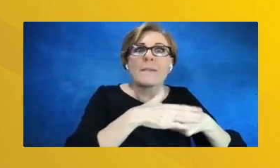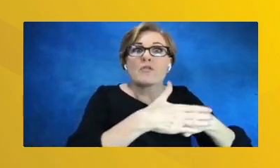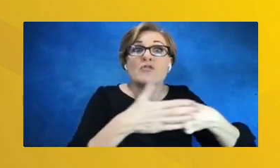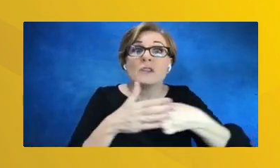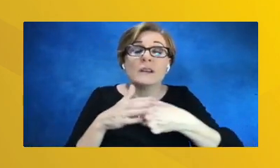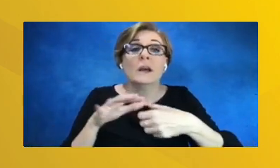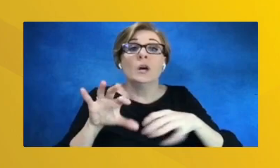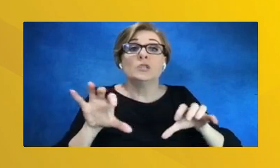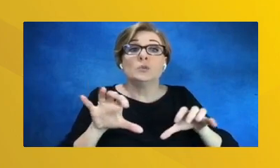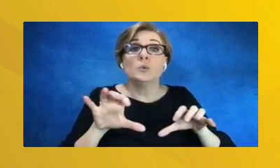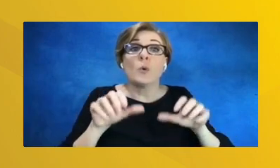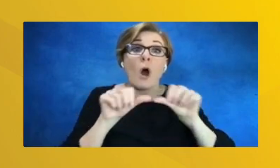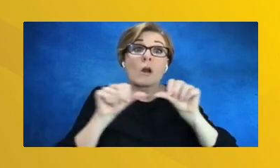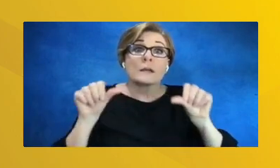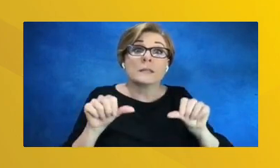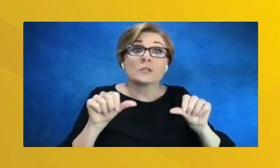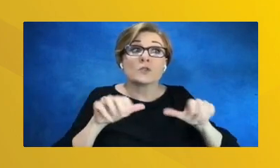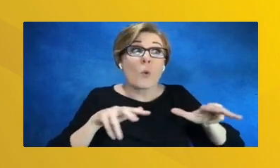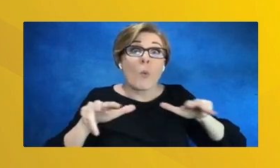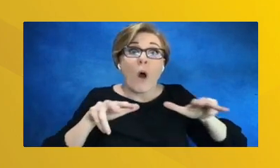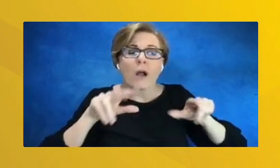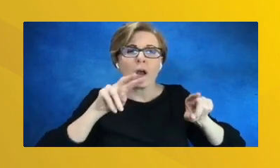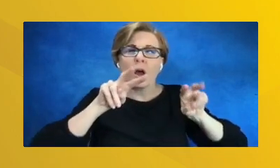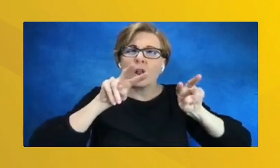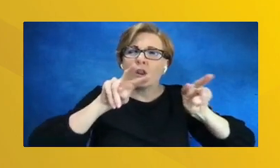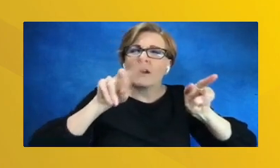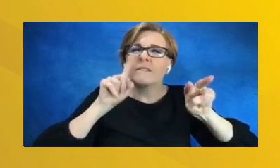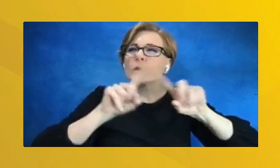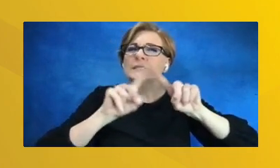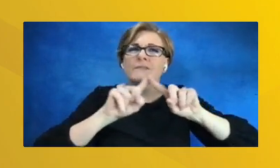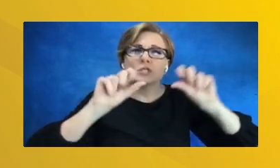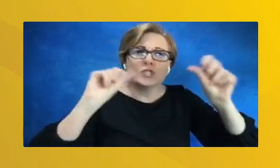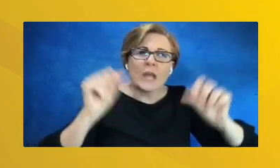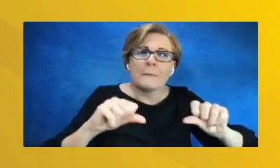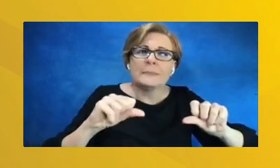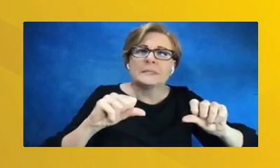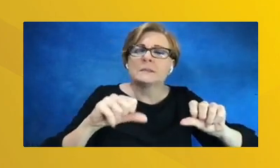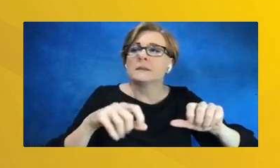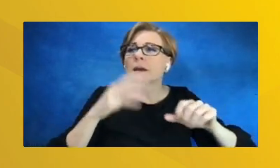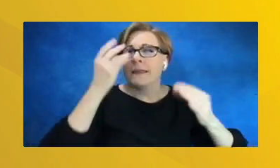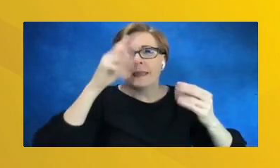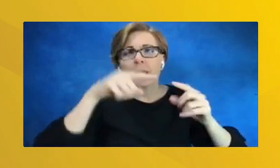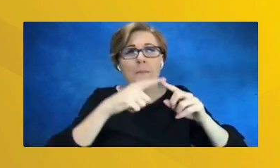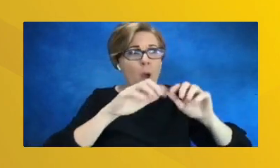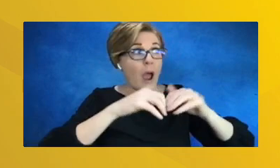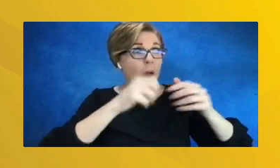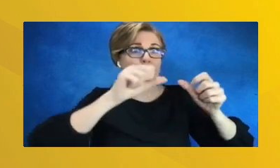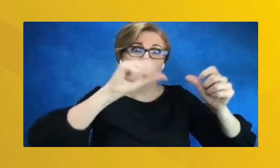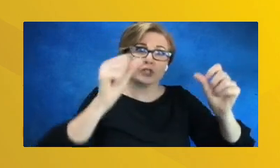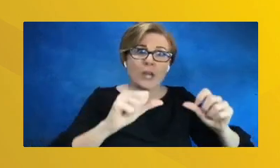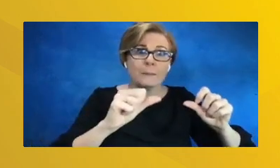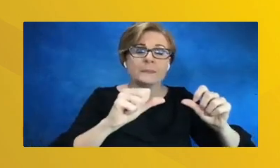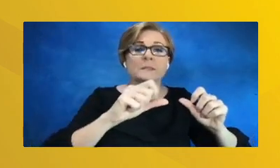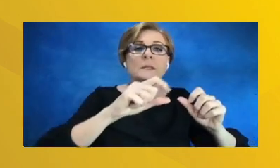look for different shapes, and really think about how those shapes go together to create structures.